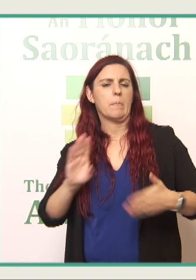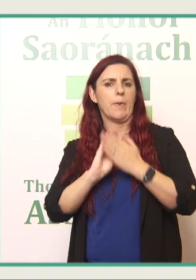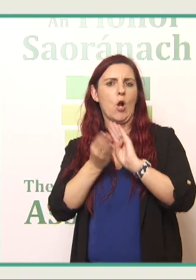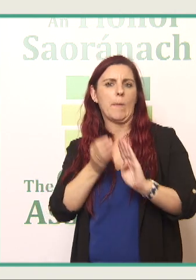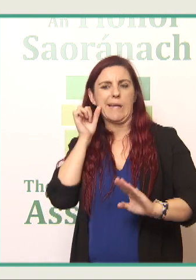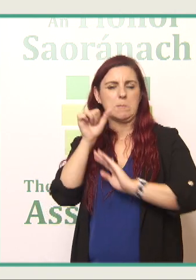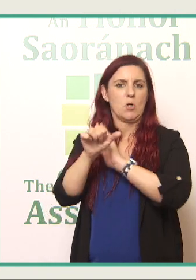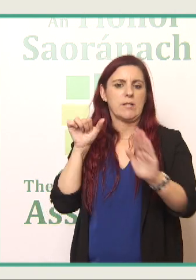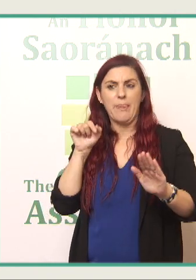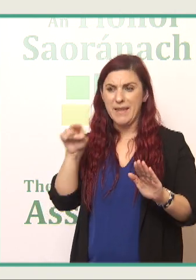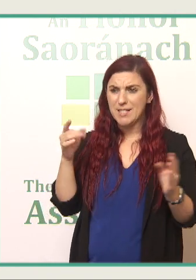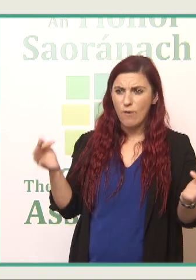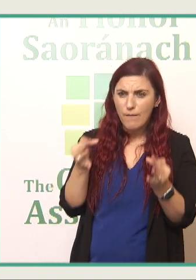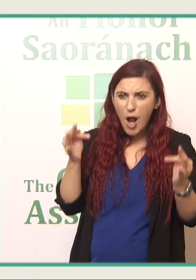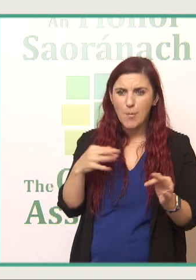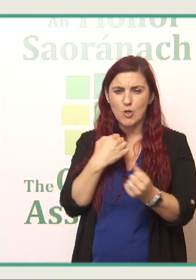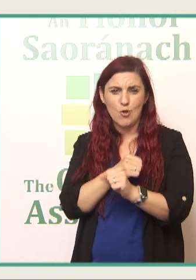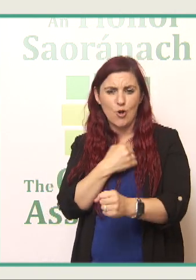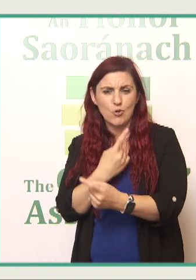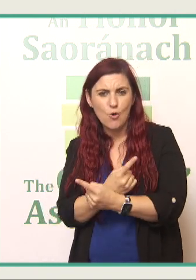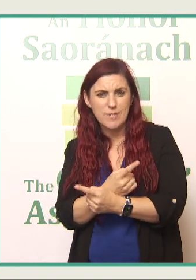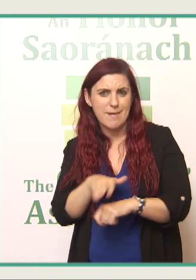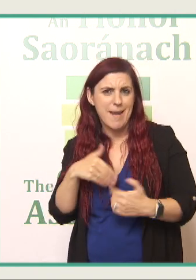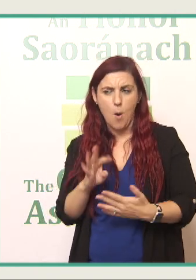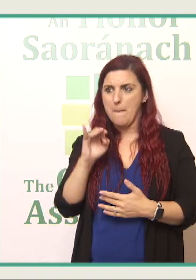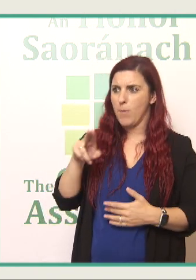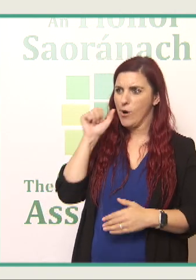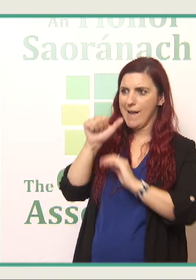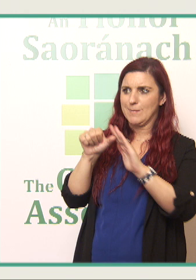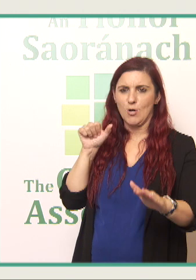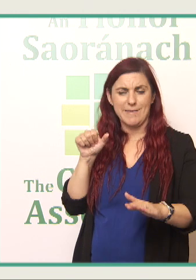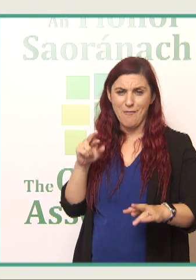daughters and they're as proudest punch to be born experts and from the point of view pester parallel